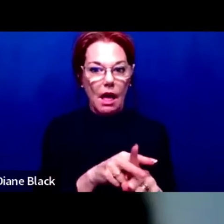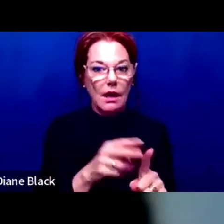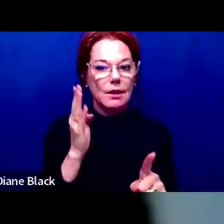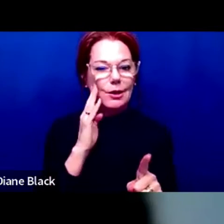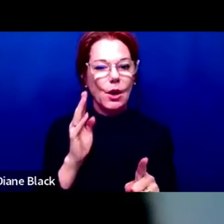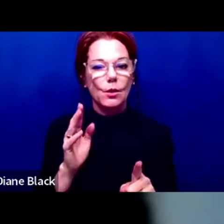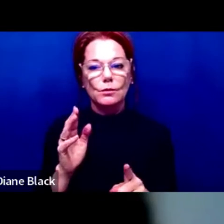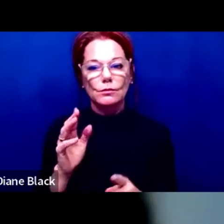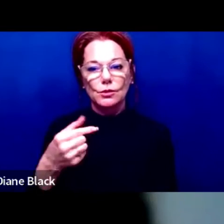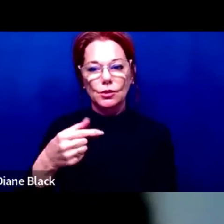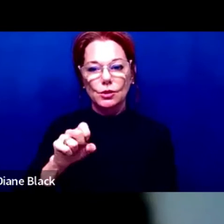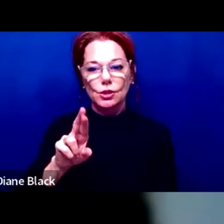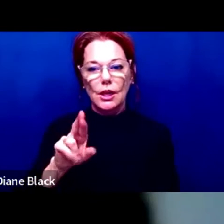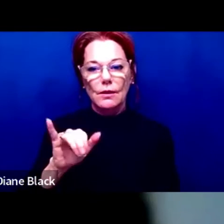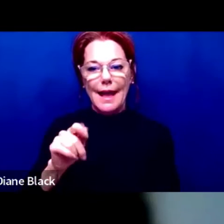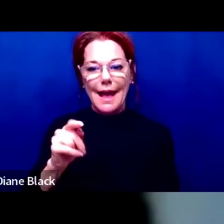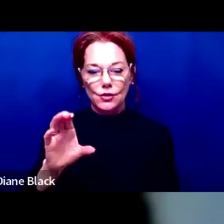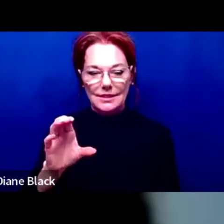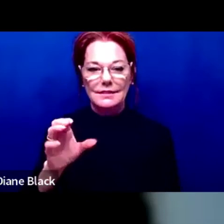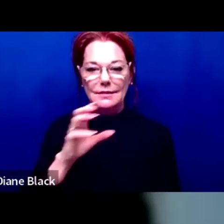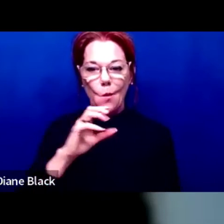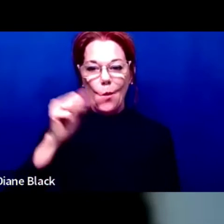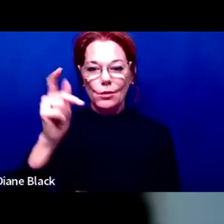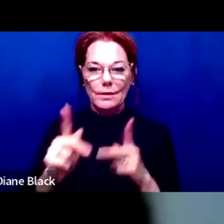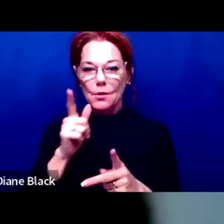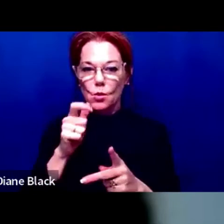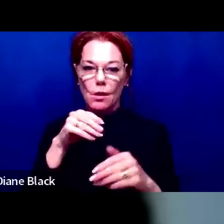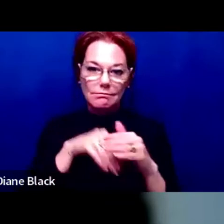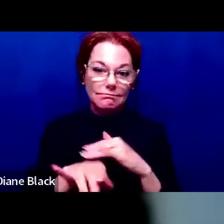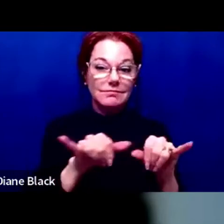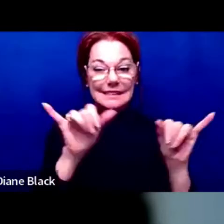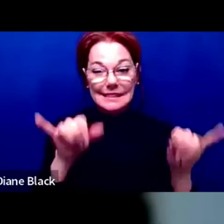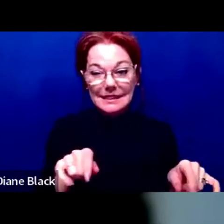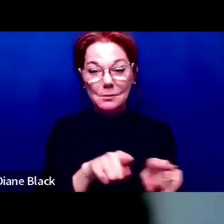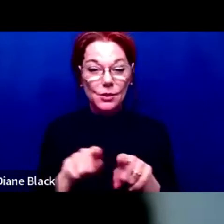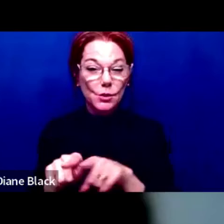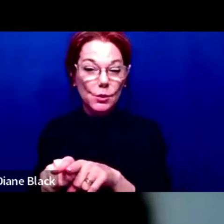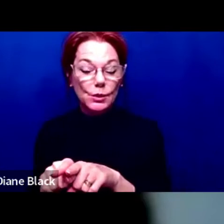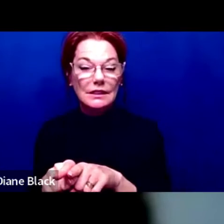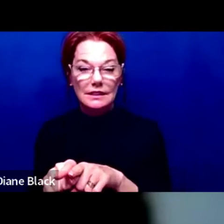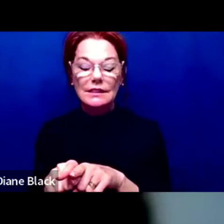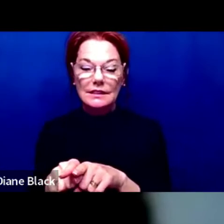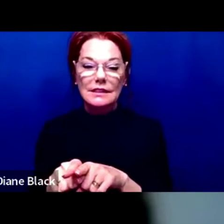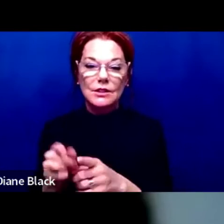are coming into contact with the system too. And so I think that some of the stuff that is contained here are not that